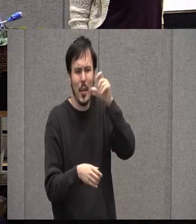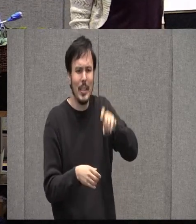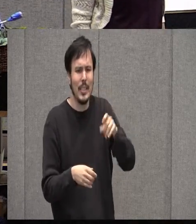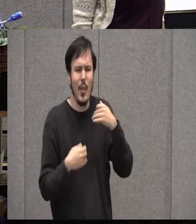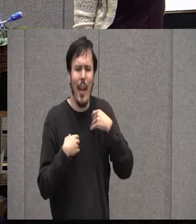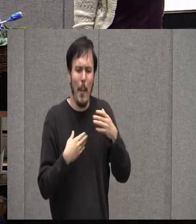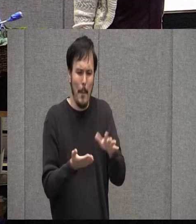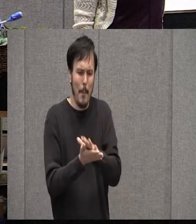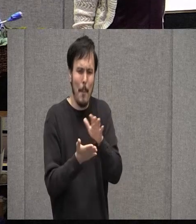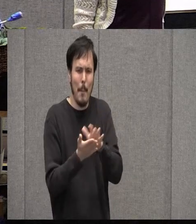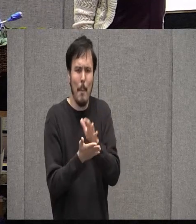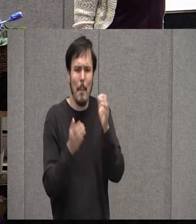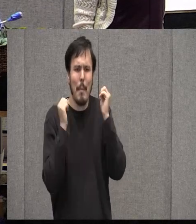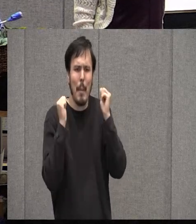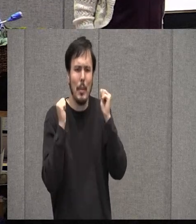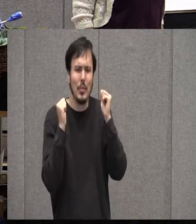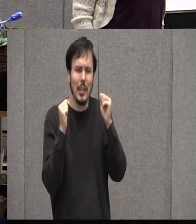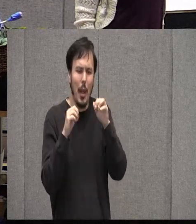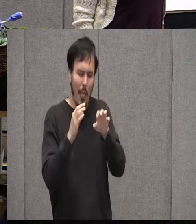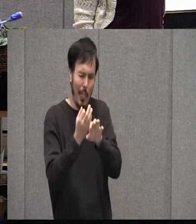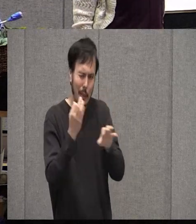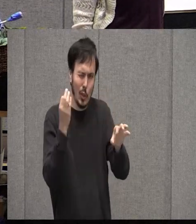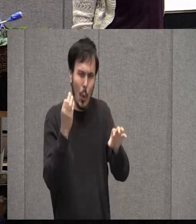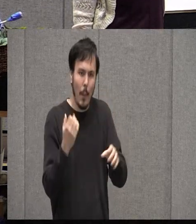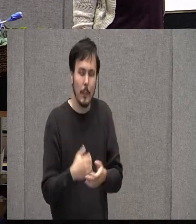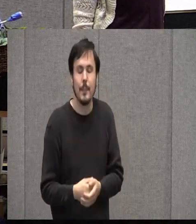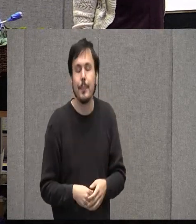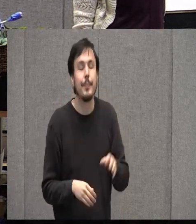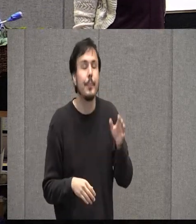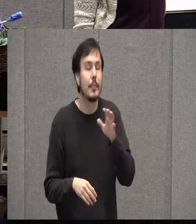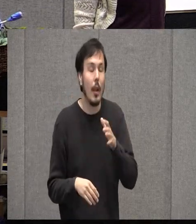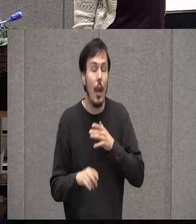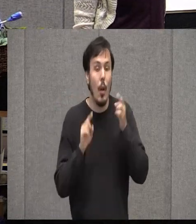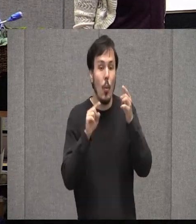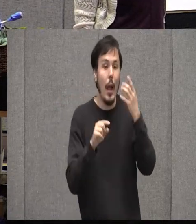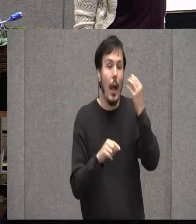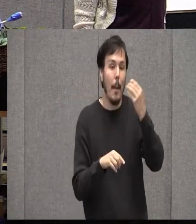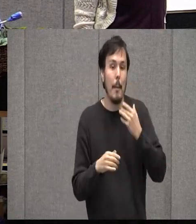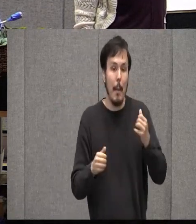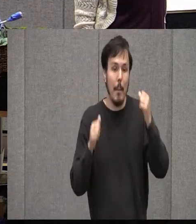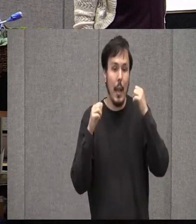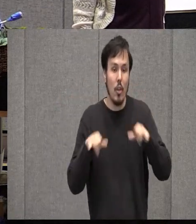So what I'm gonna do is I went in my backyard and I found a leaf from a rosebush